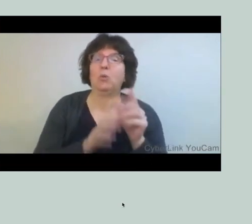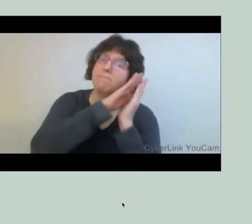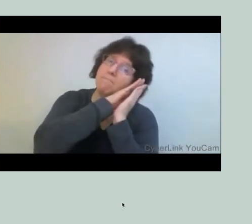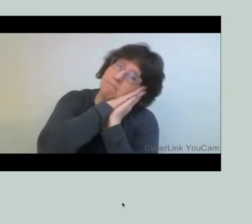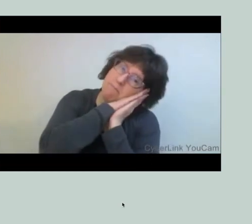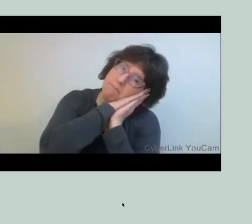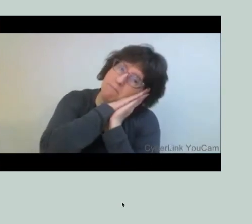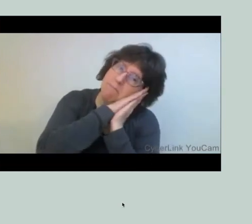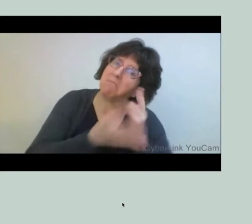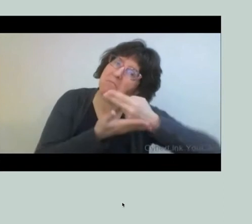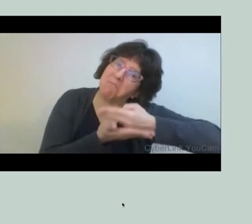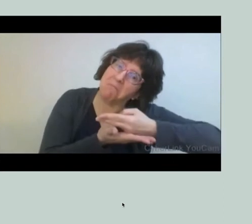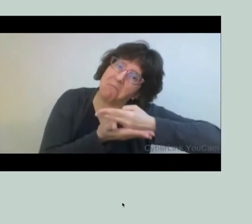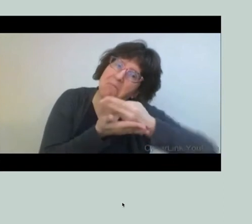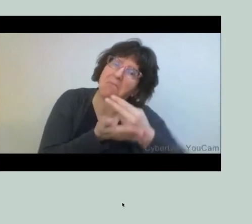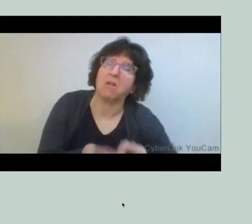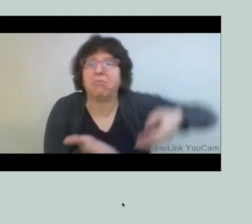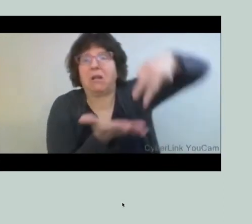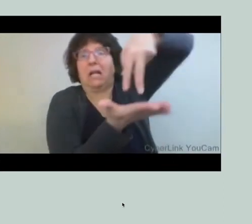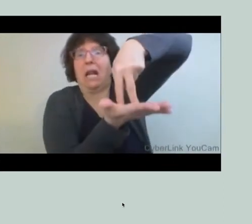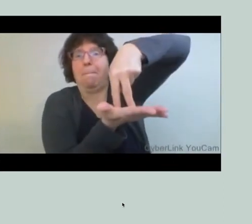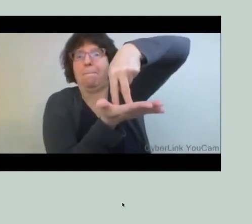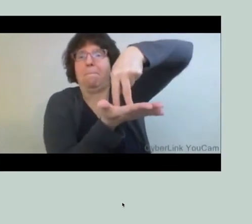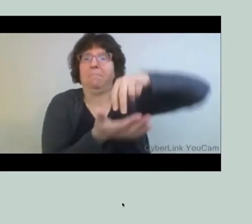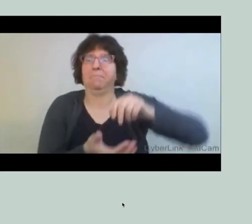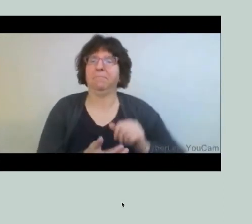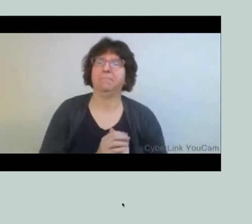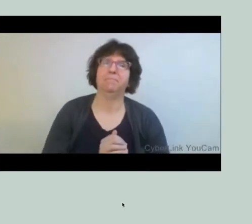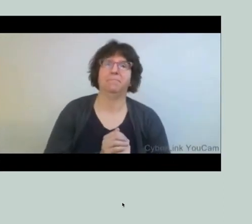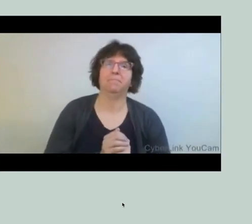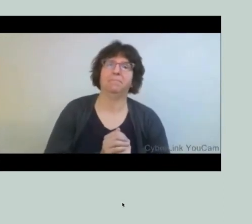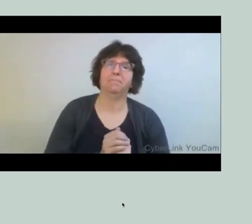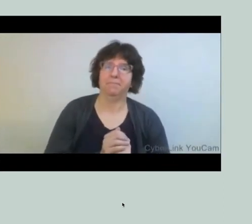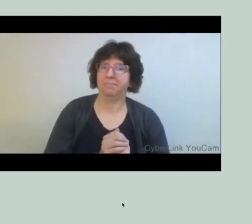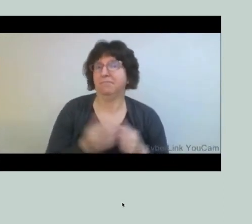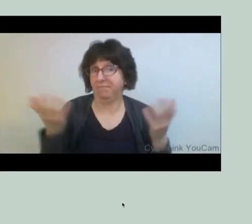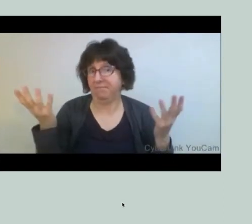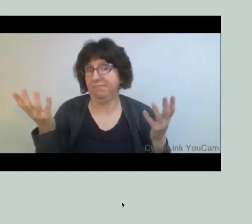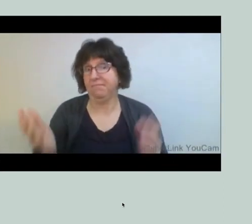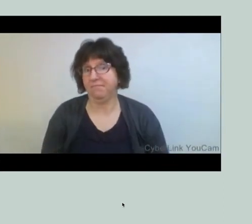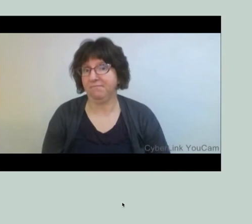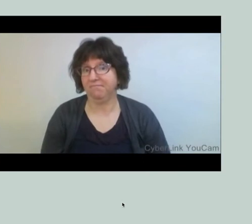If you re in bed, you're 'getting up' GET-UP-from-bed (shows ASL sign).